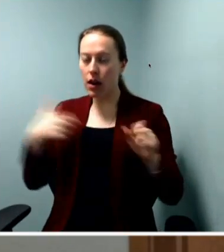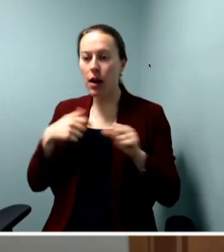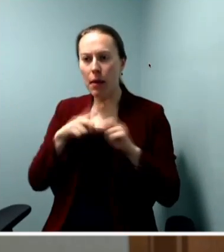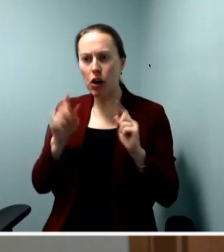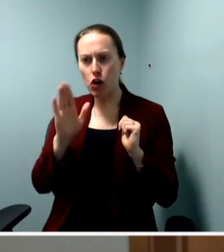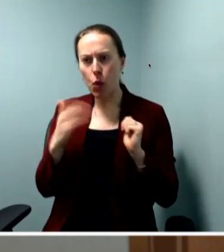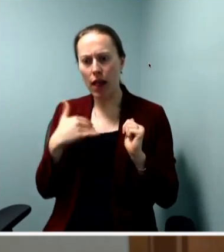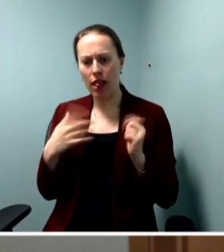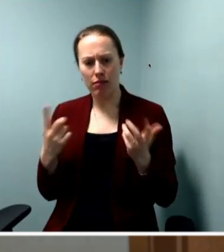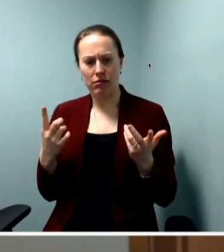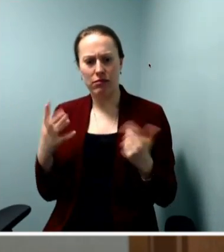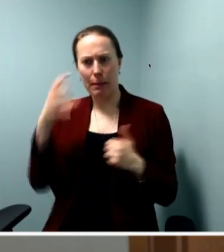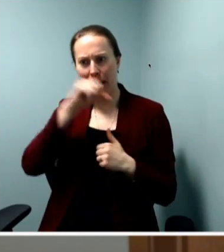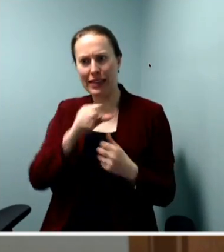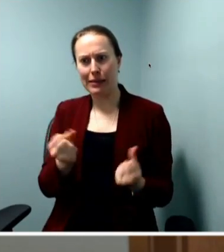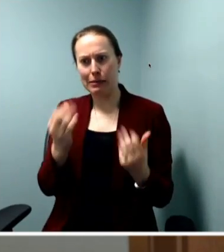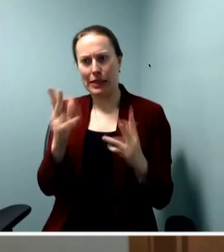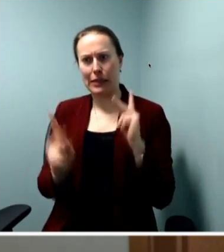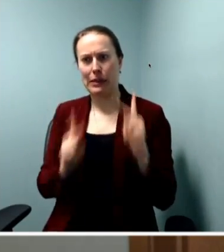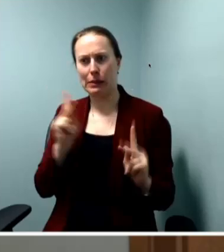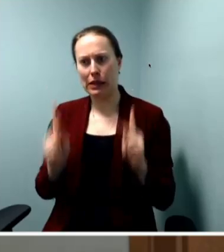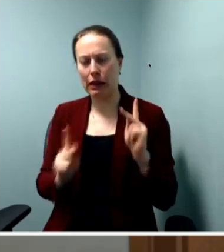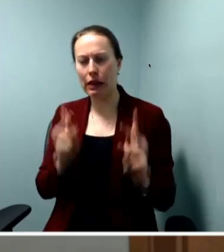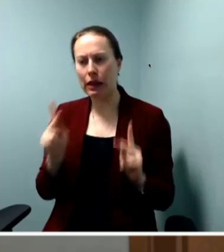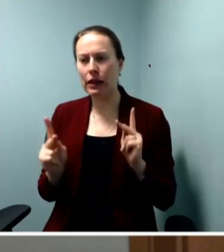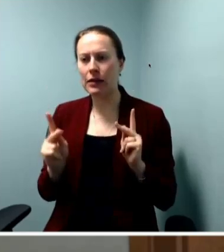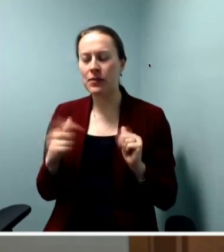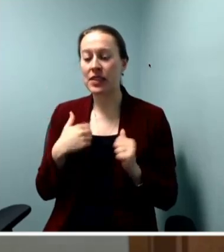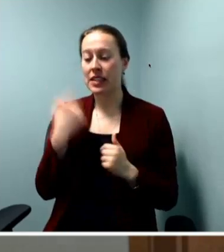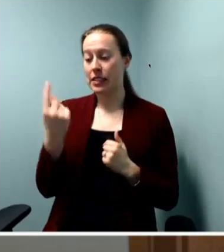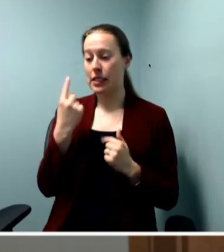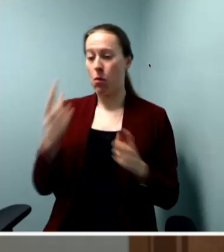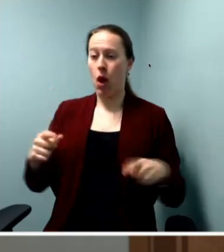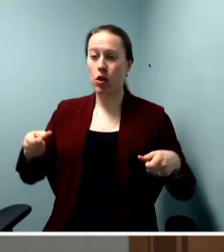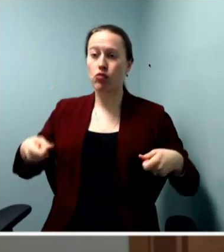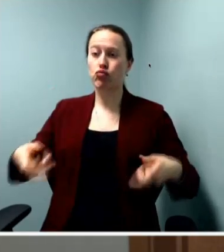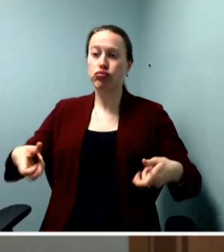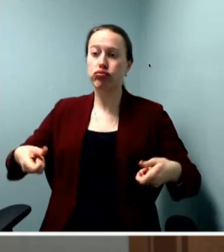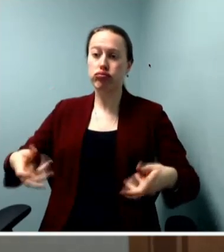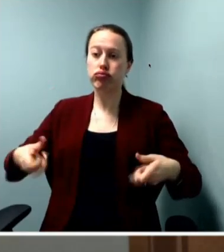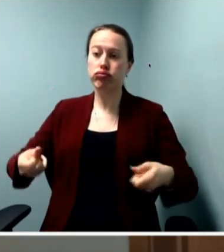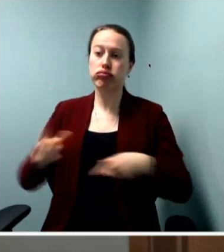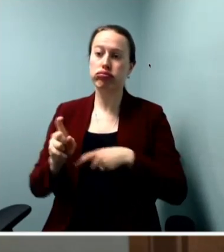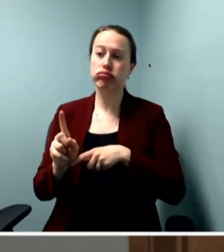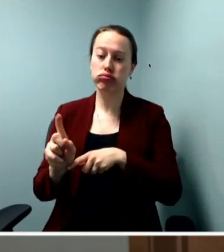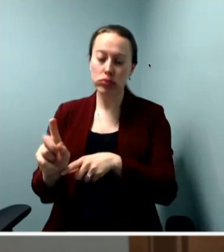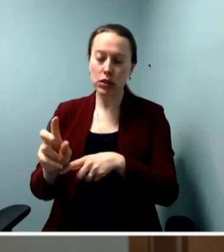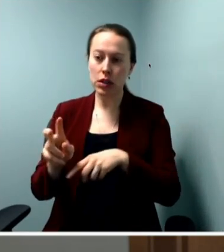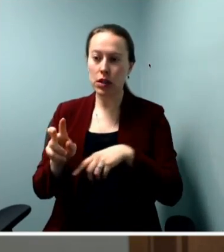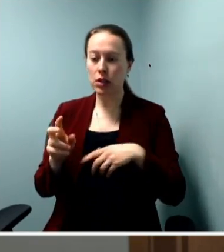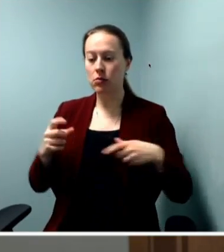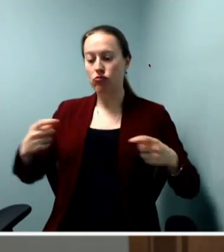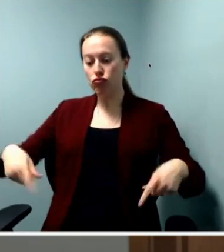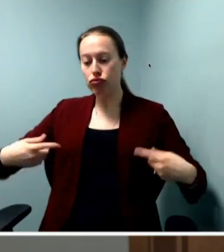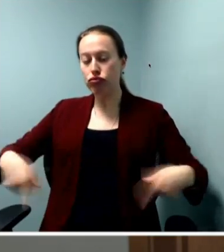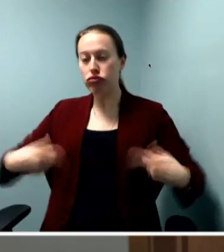And somebody rolling down the sidewalk in a wheelchair who might see a poster